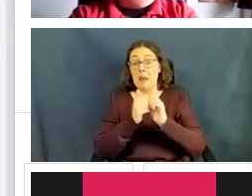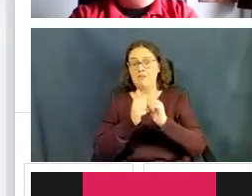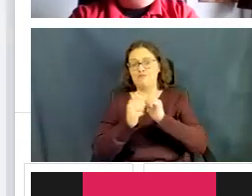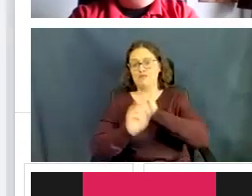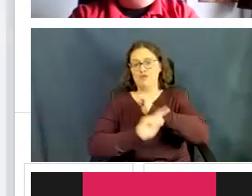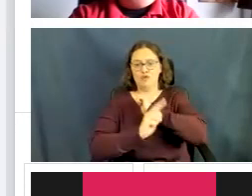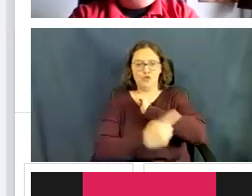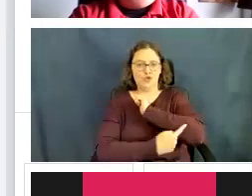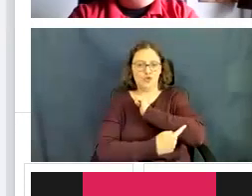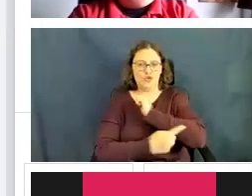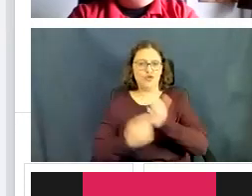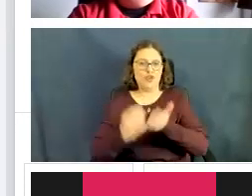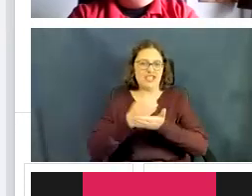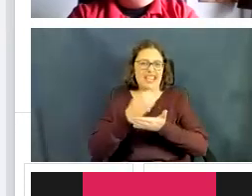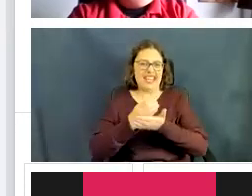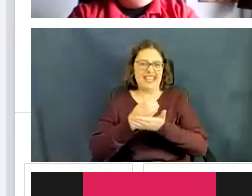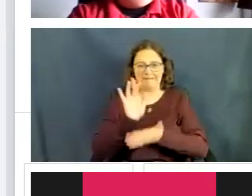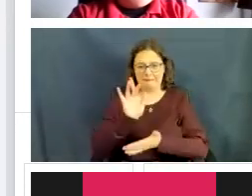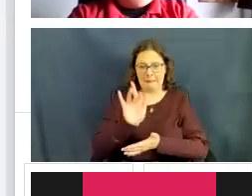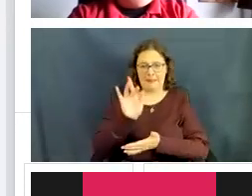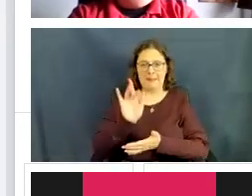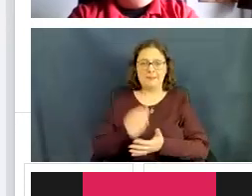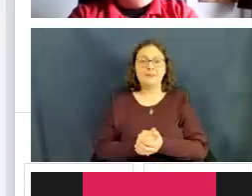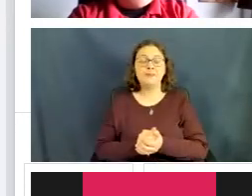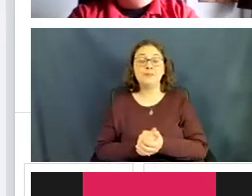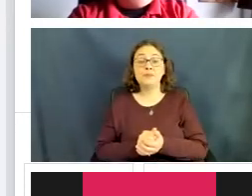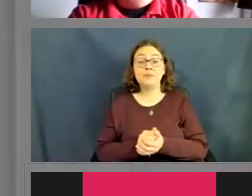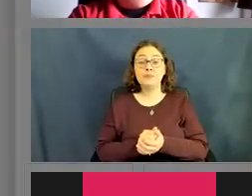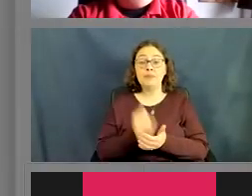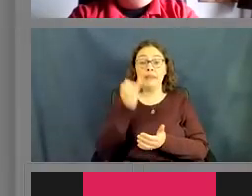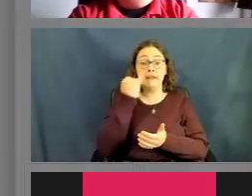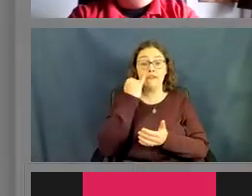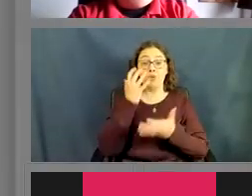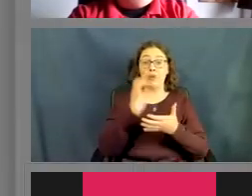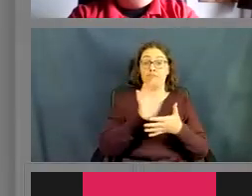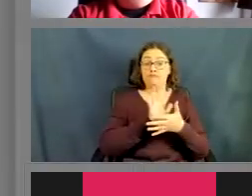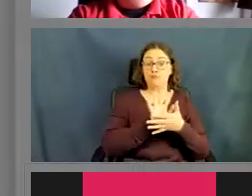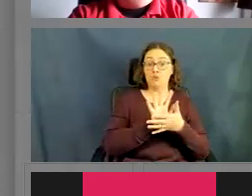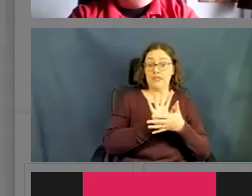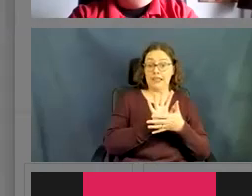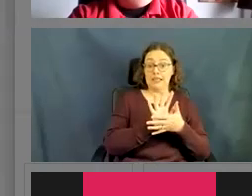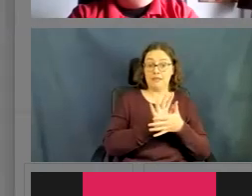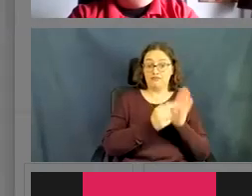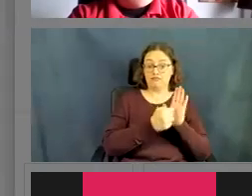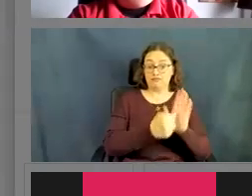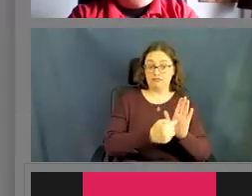if you set the permission for them to do so. To share portfolio you're still working on, not yet published.